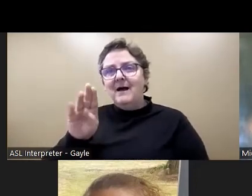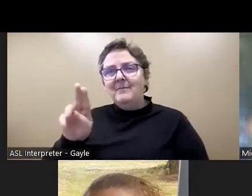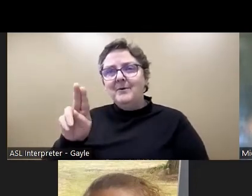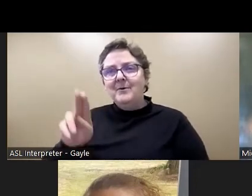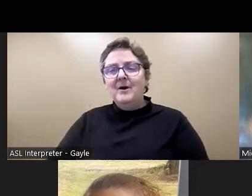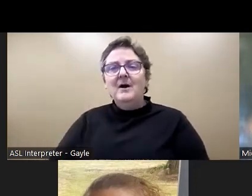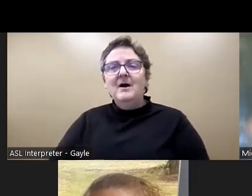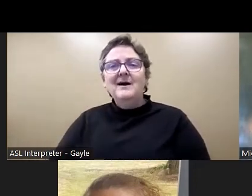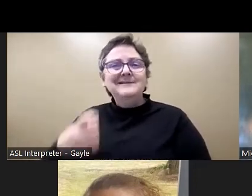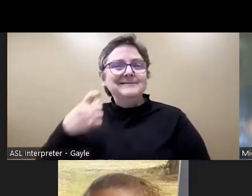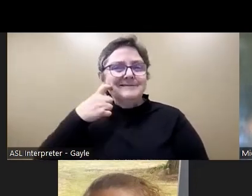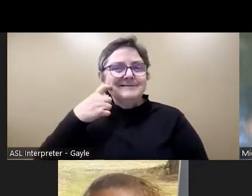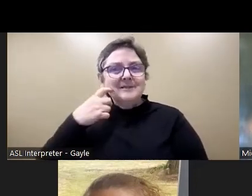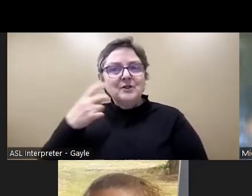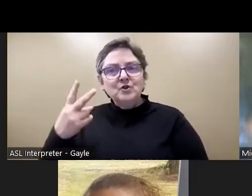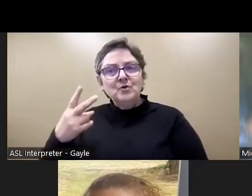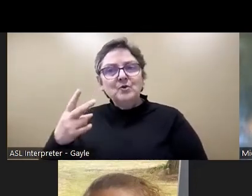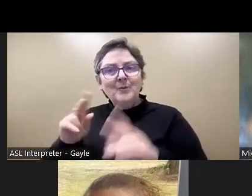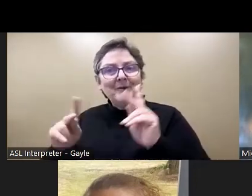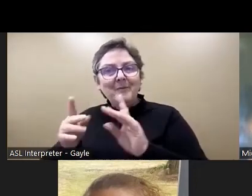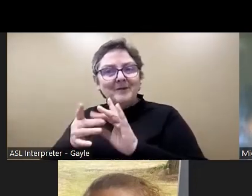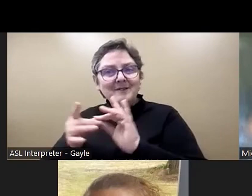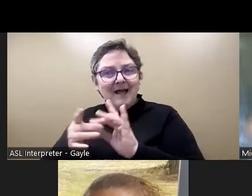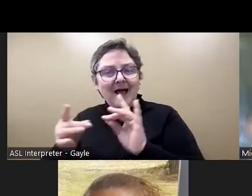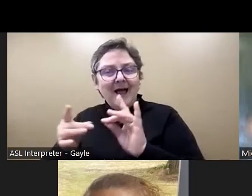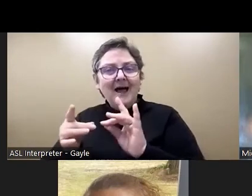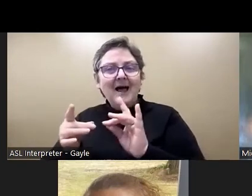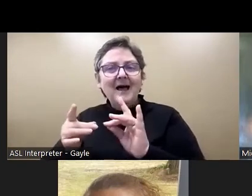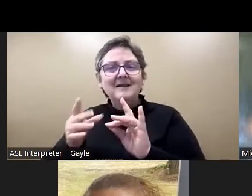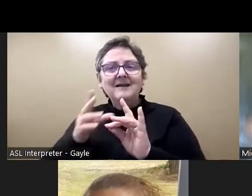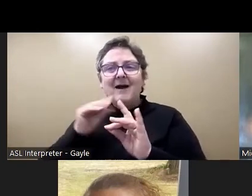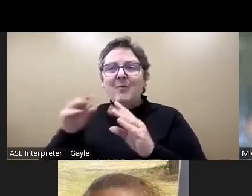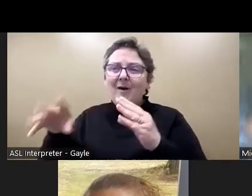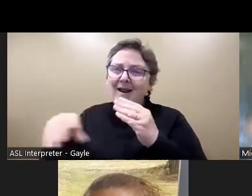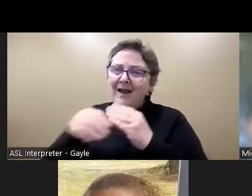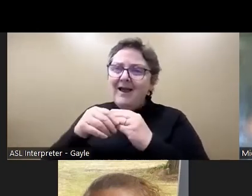There's also something very interesting about that